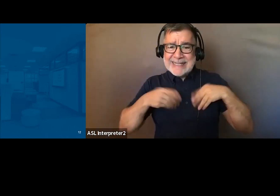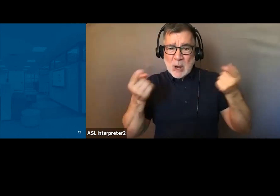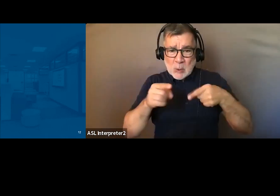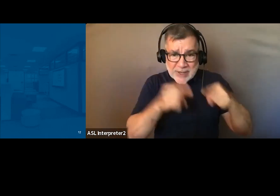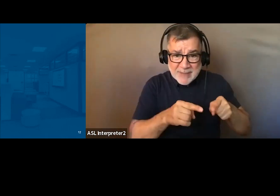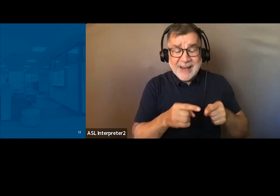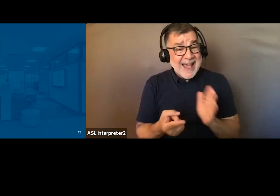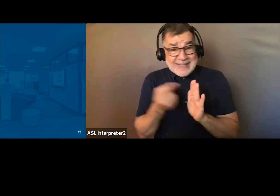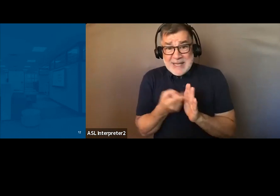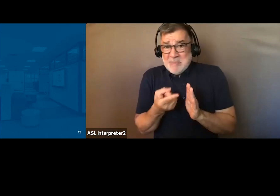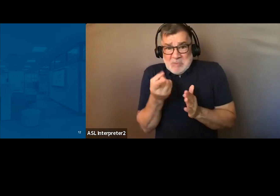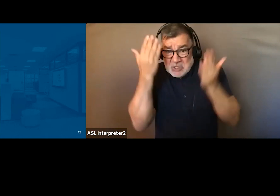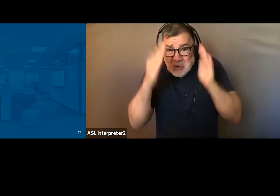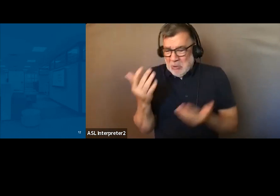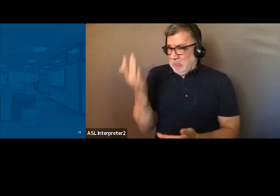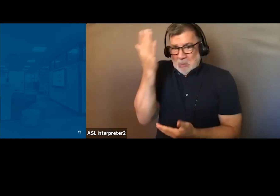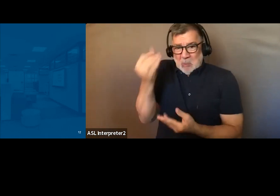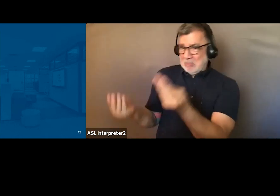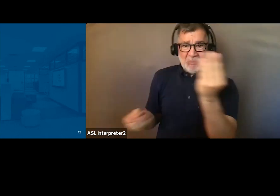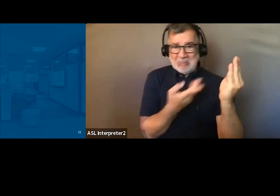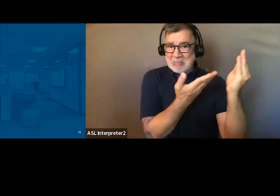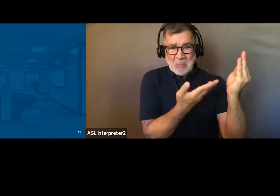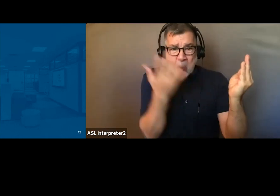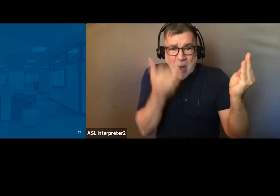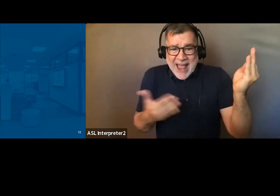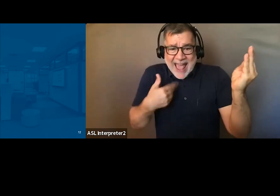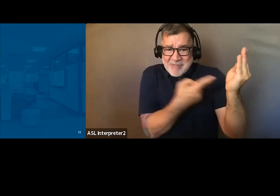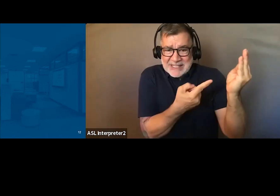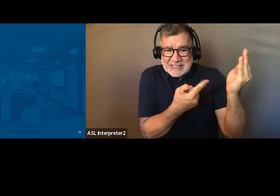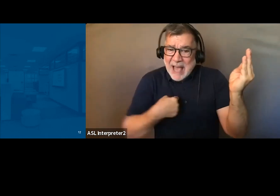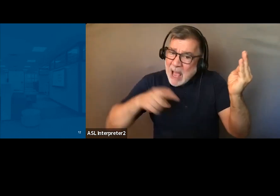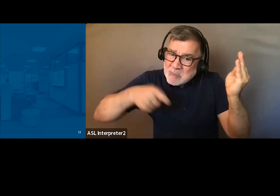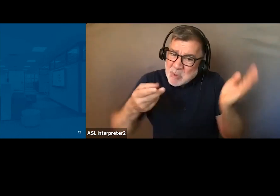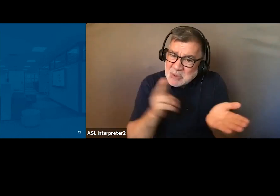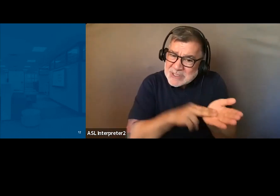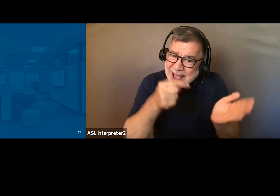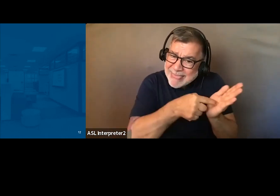Okay, is this for information? Am I supposed to sign it? Am I supposed to sign it and return it? What's the story?